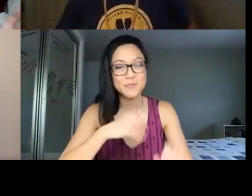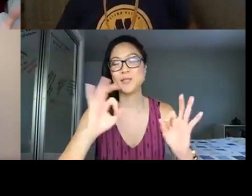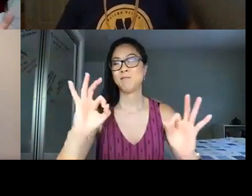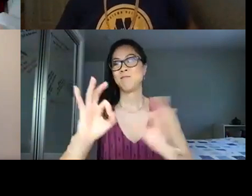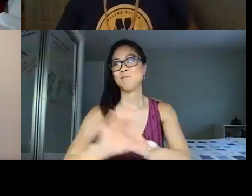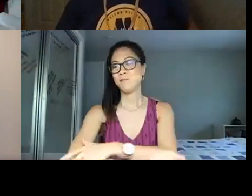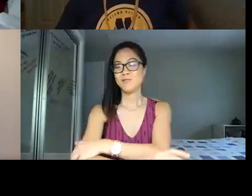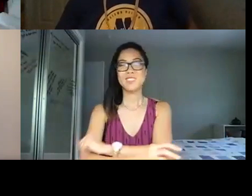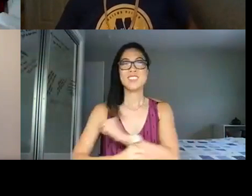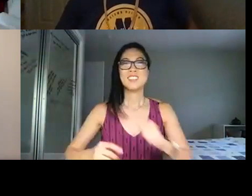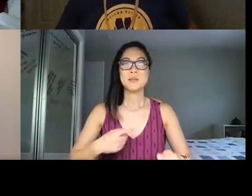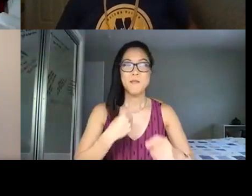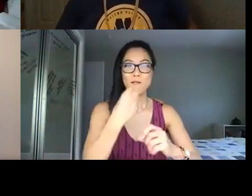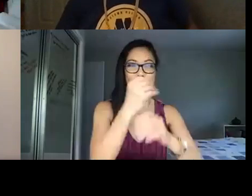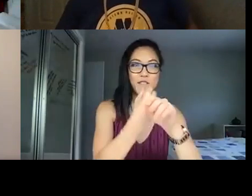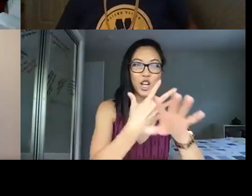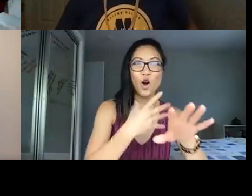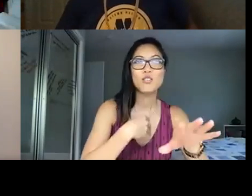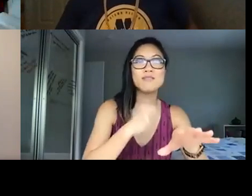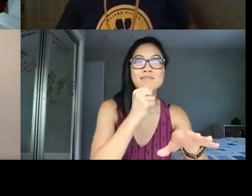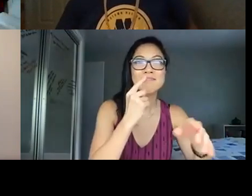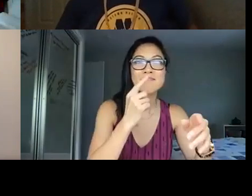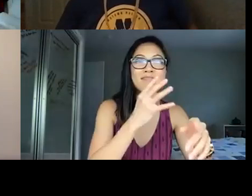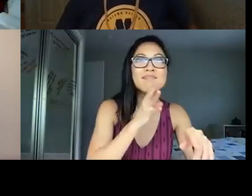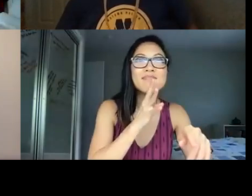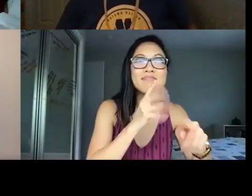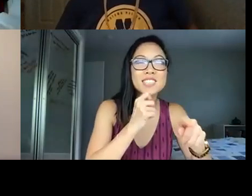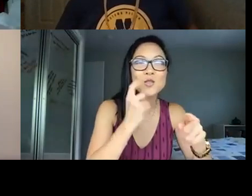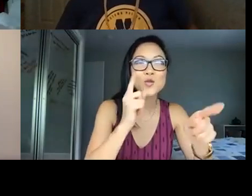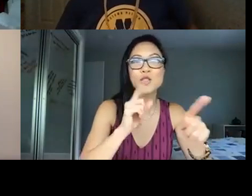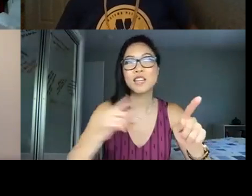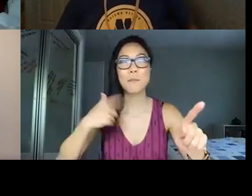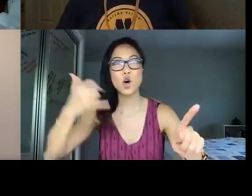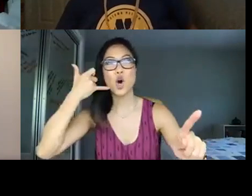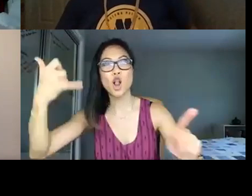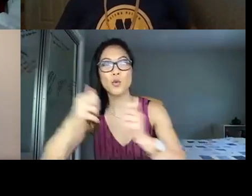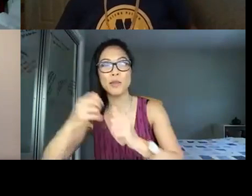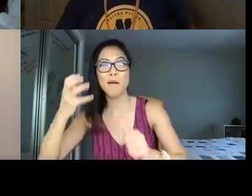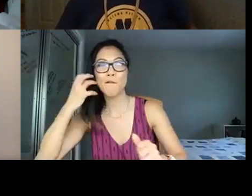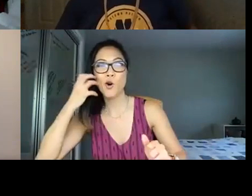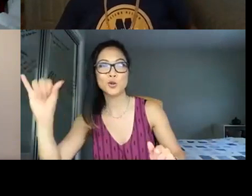I'm like calling in from my phone because I can't -- my video chat is not the best connection right now.